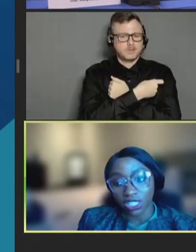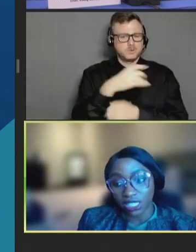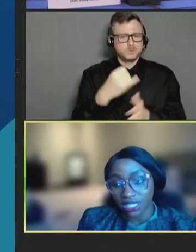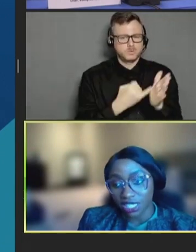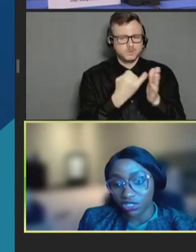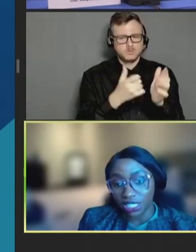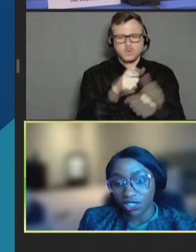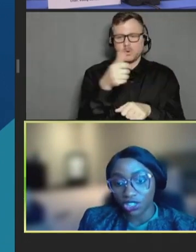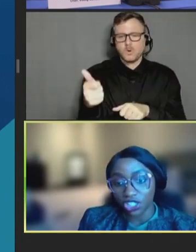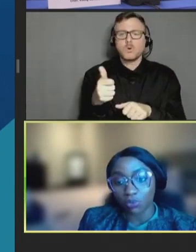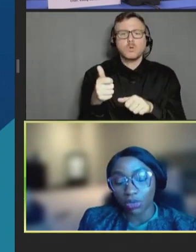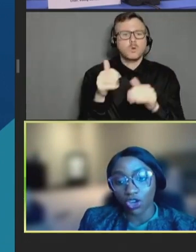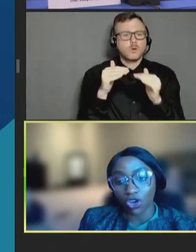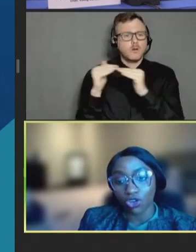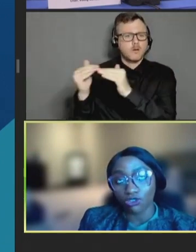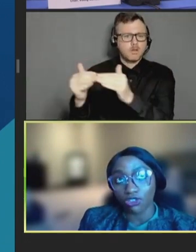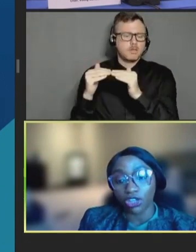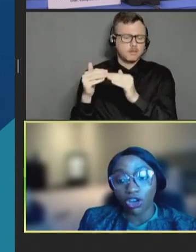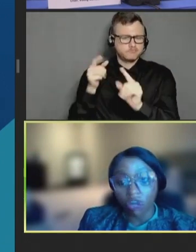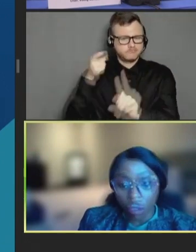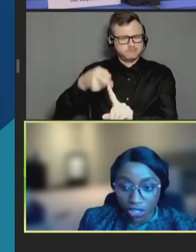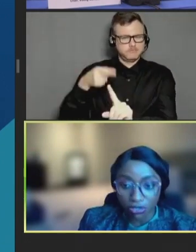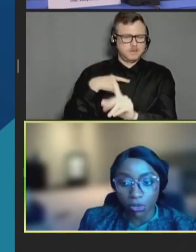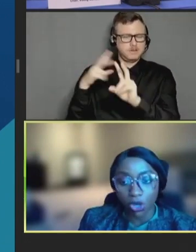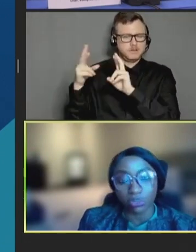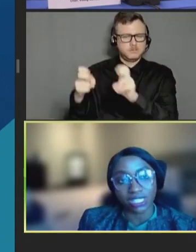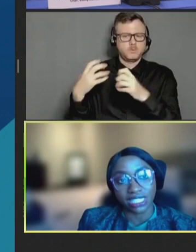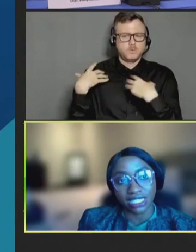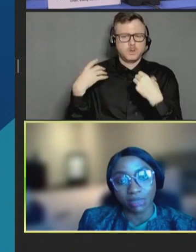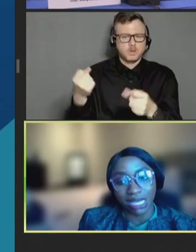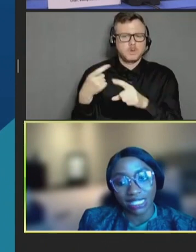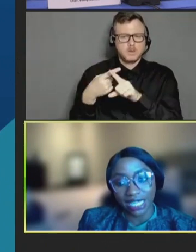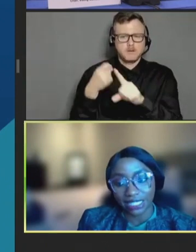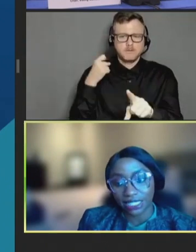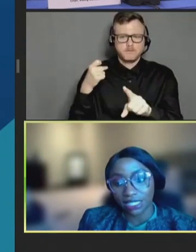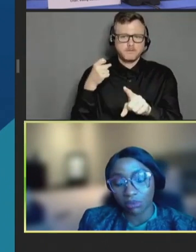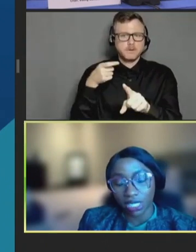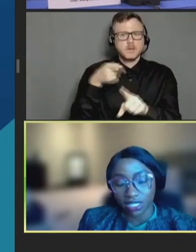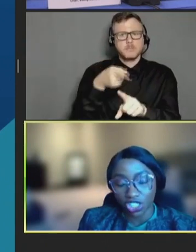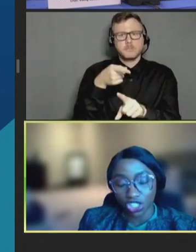colleagues and really on the topic of recovering from unprecedented backsliding in immunization